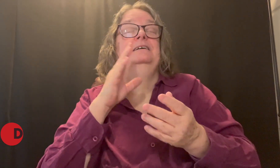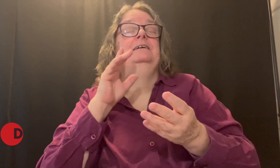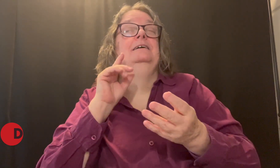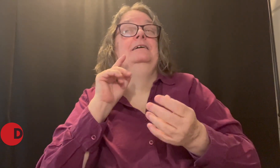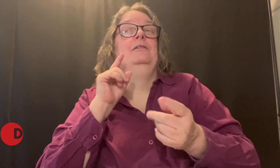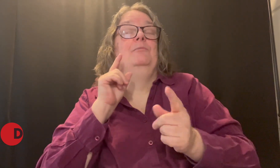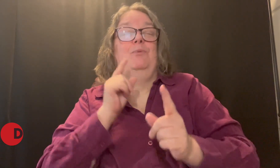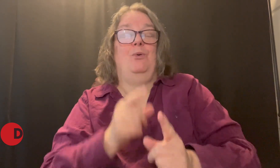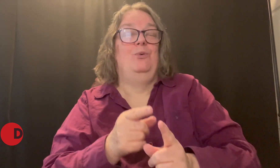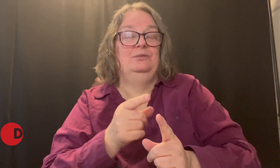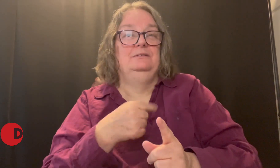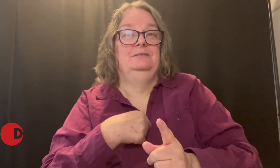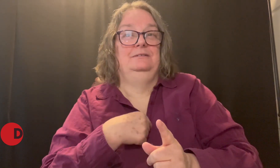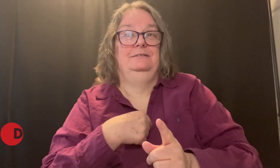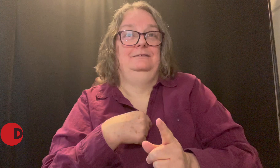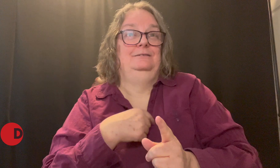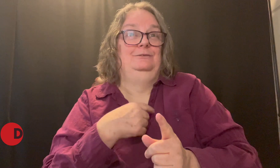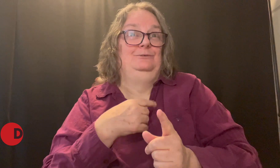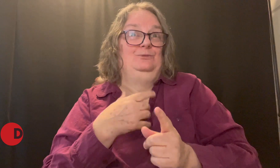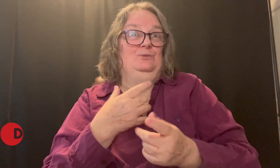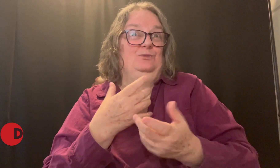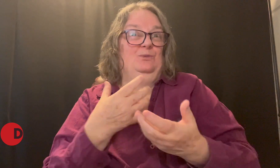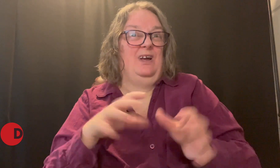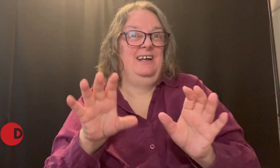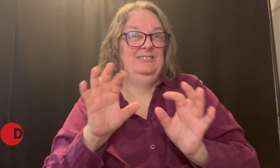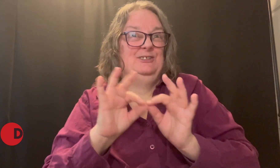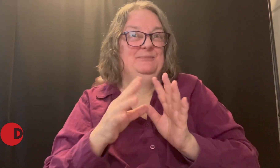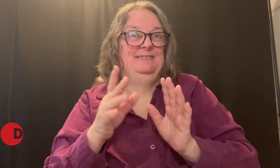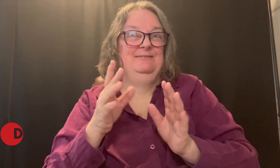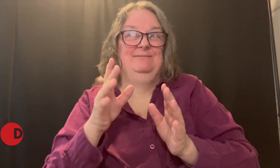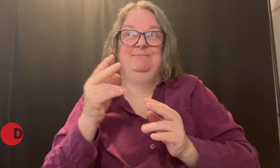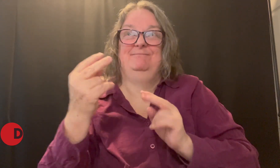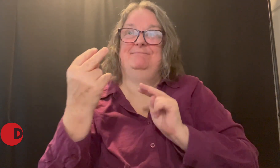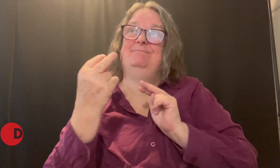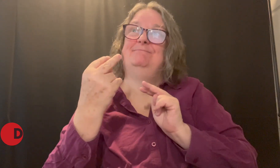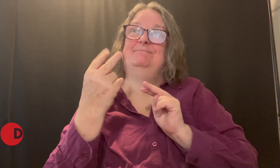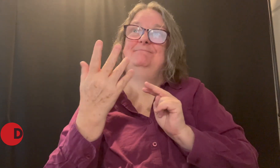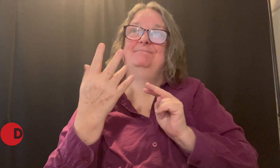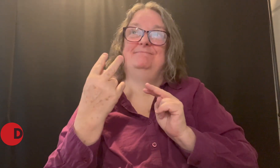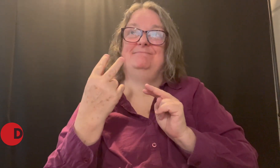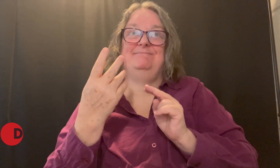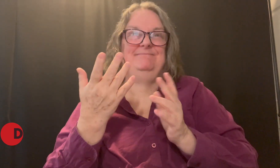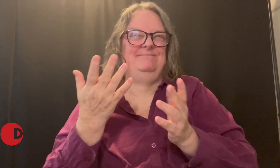The point here is there is no need to justify an interpreter being present.